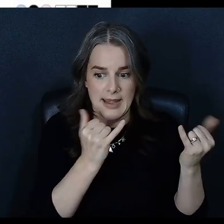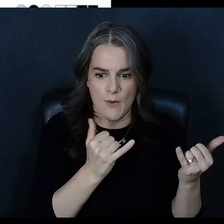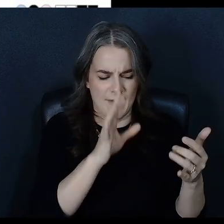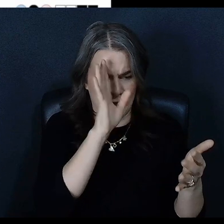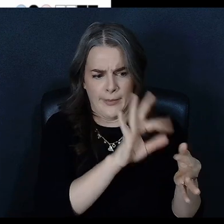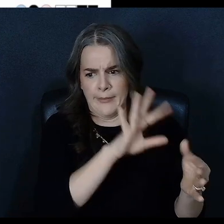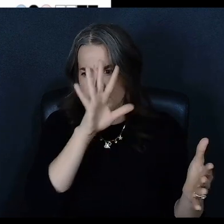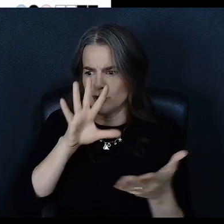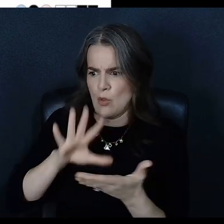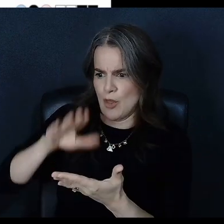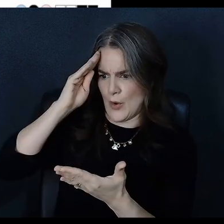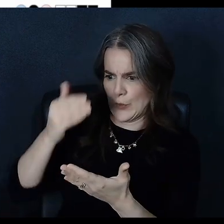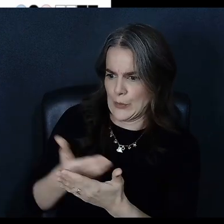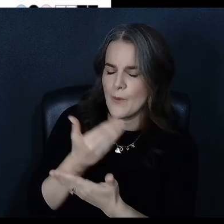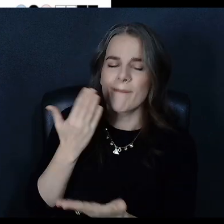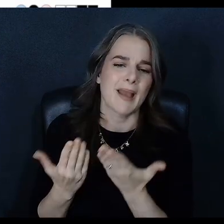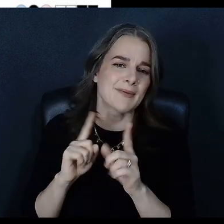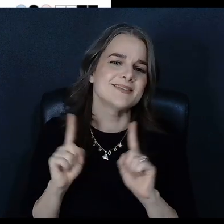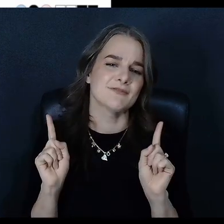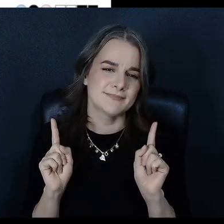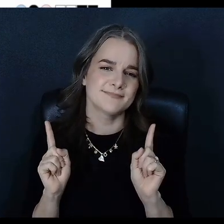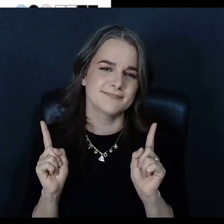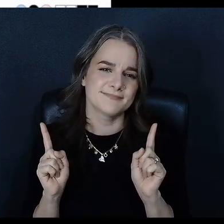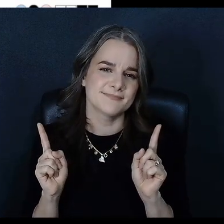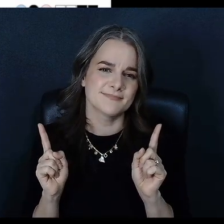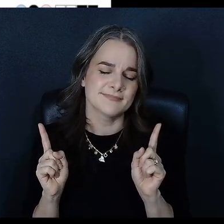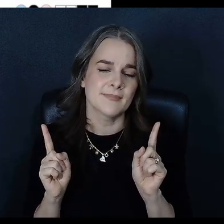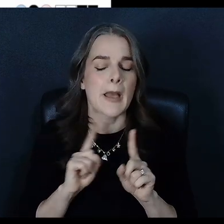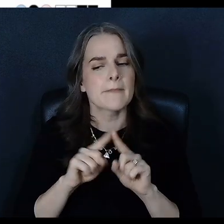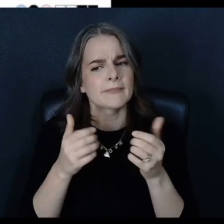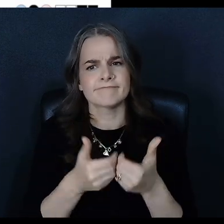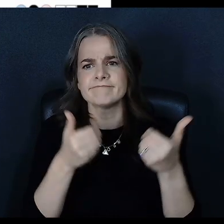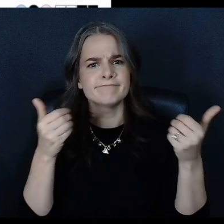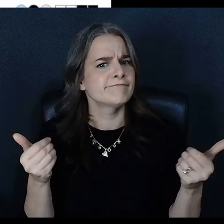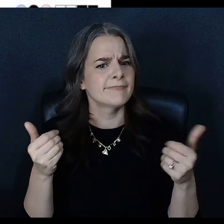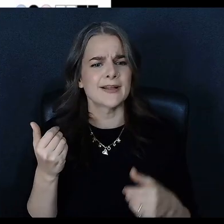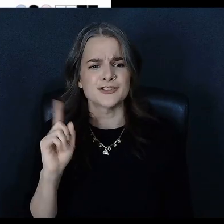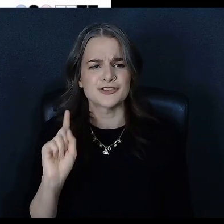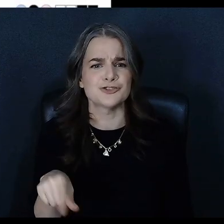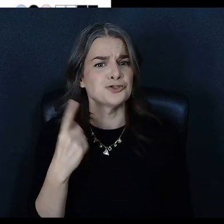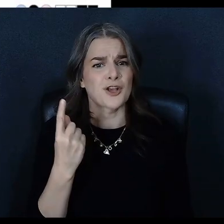But besides that, it's just one of those things that will get